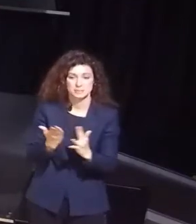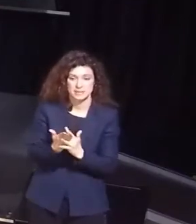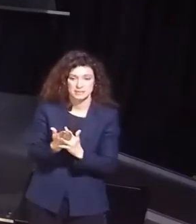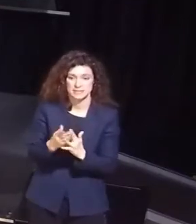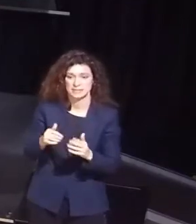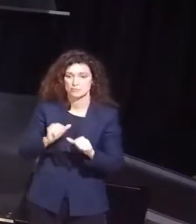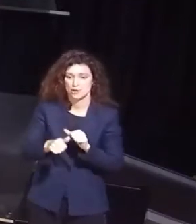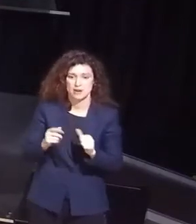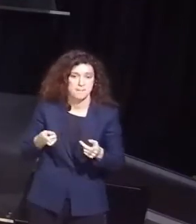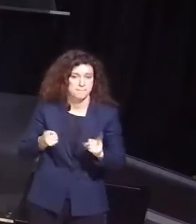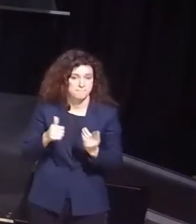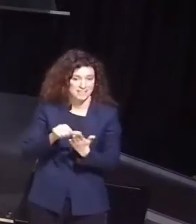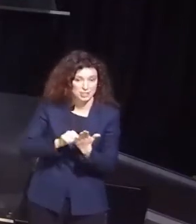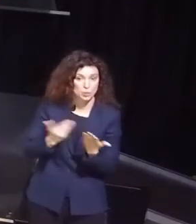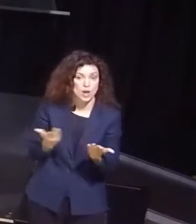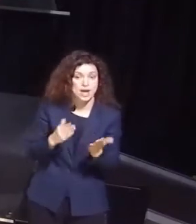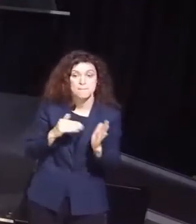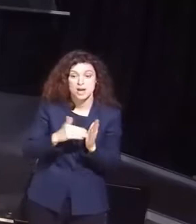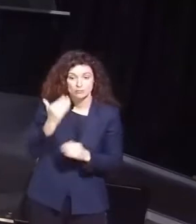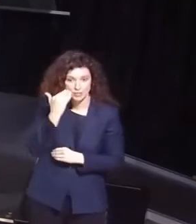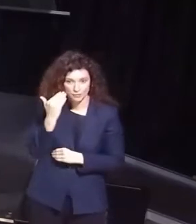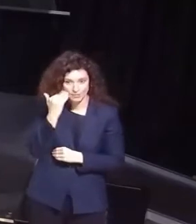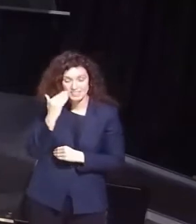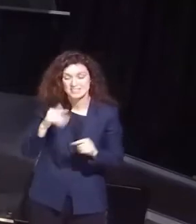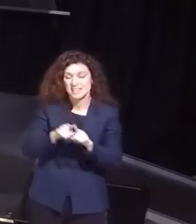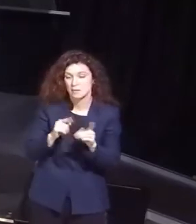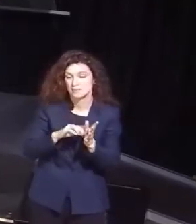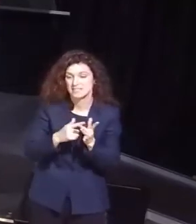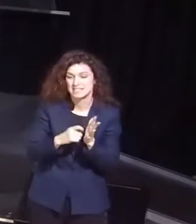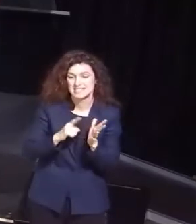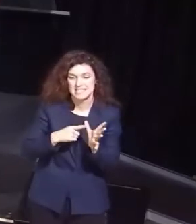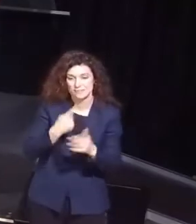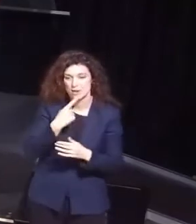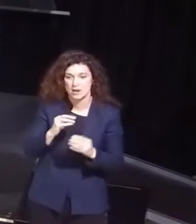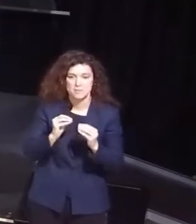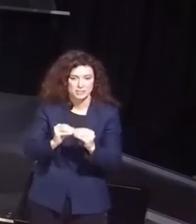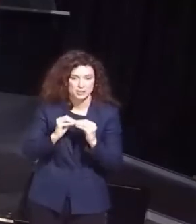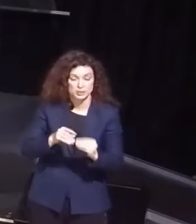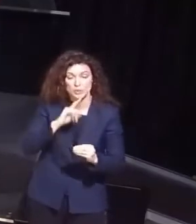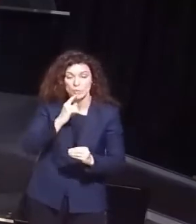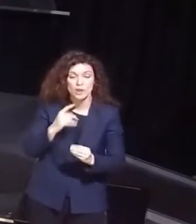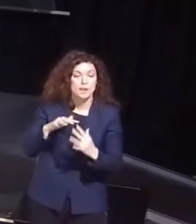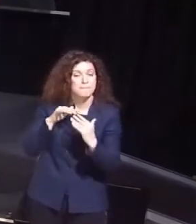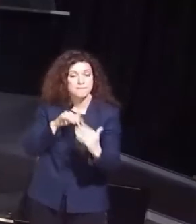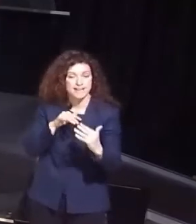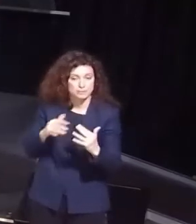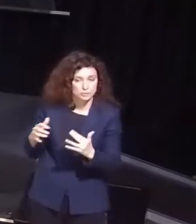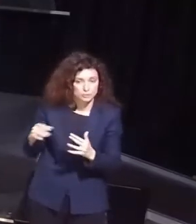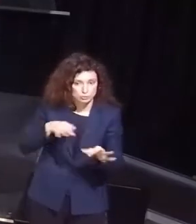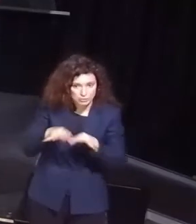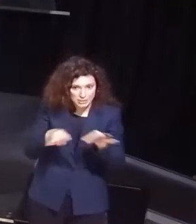and as Tara mentioned, we are going to share some battle-tested strategies for recruiting accessibility allies.